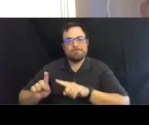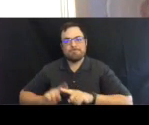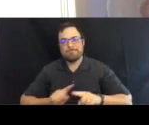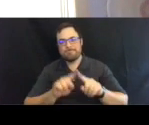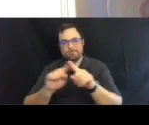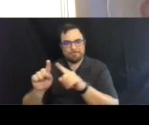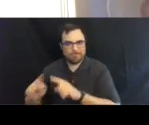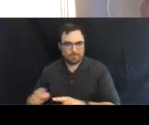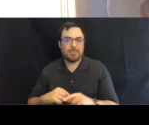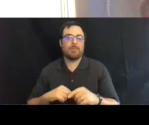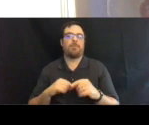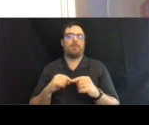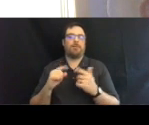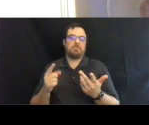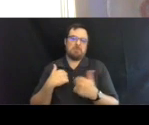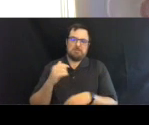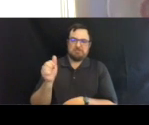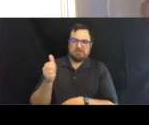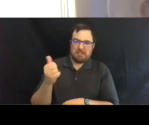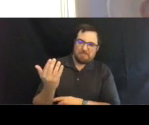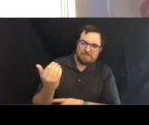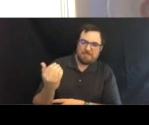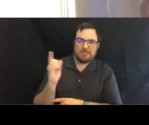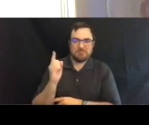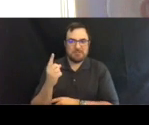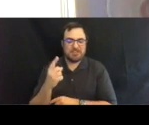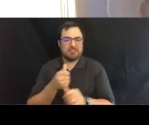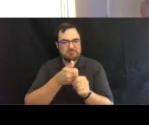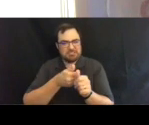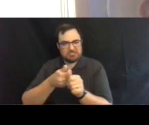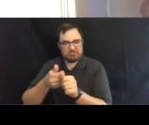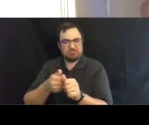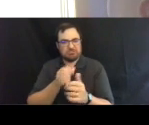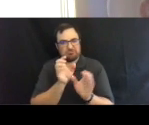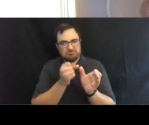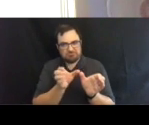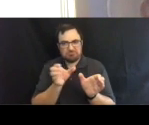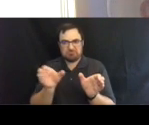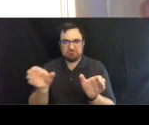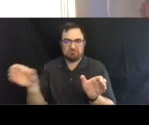10 to 15 minutes on each activity. Maybe with something like the Three